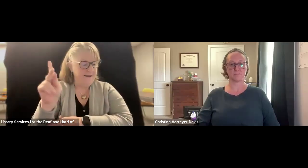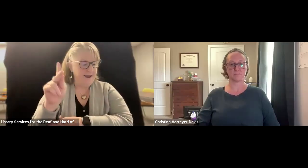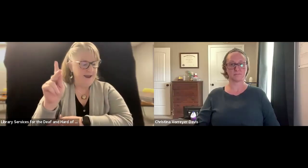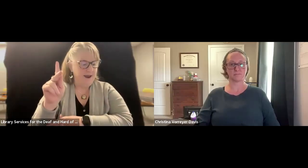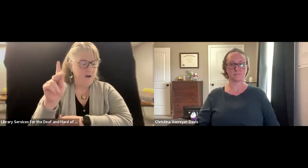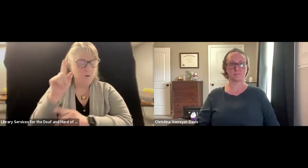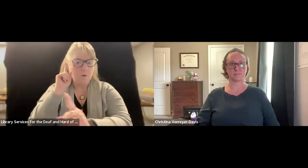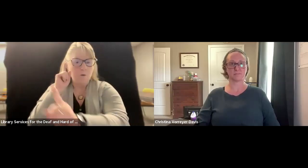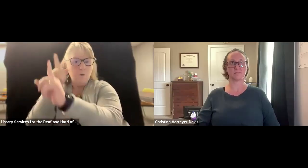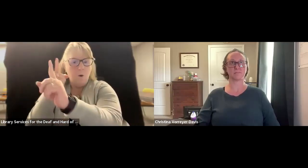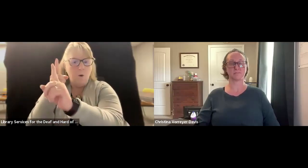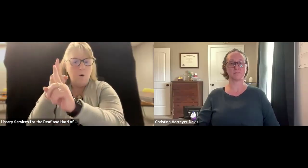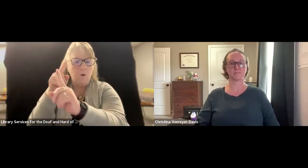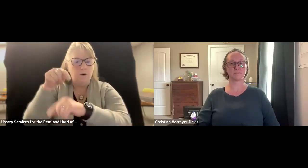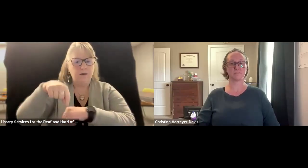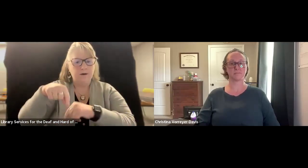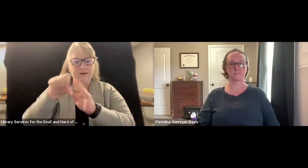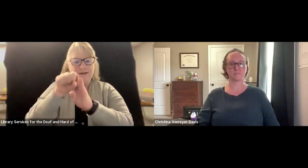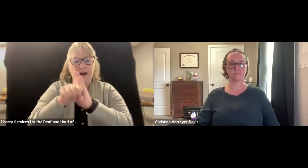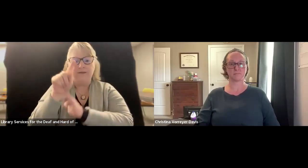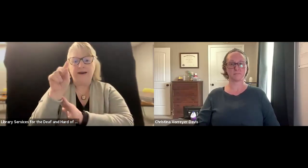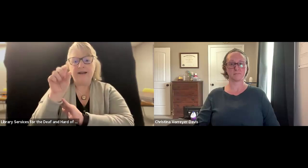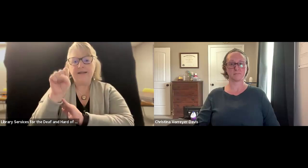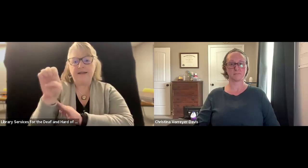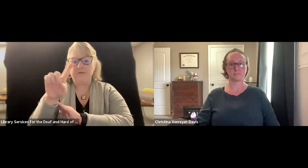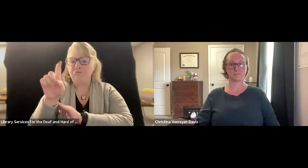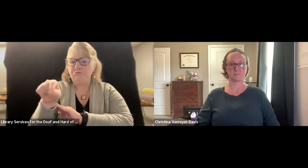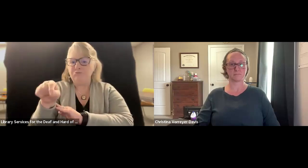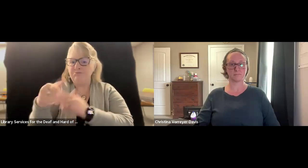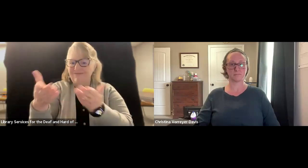helped develop LEAD-K goals here in Tennessee?